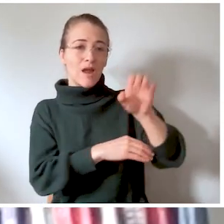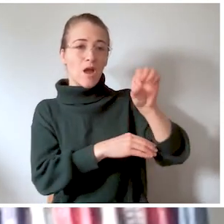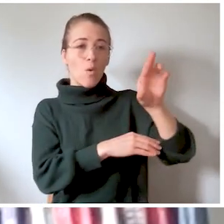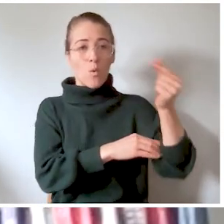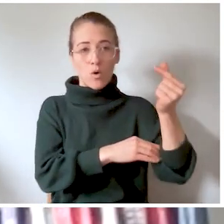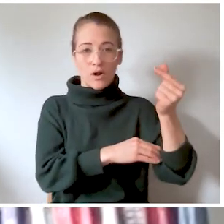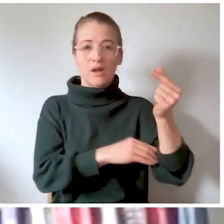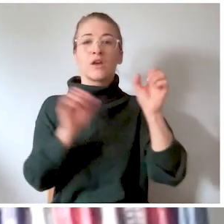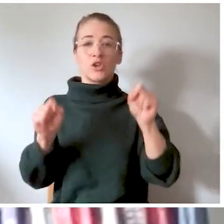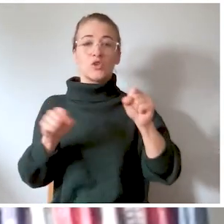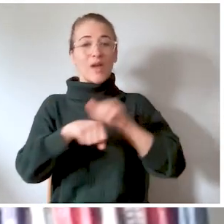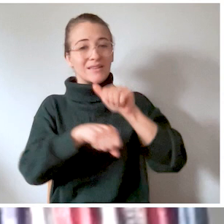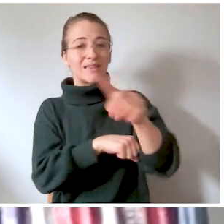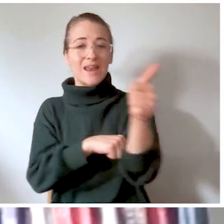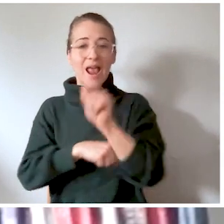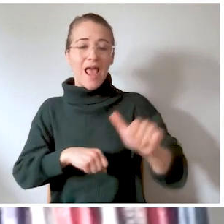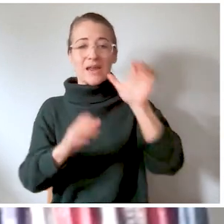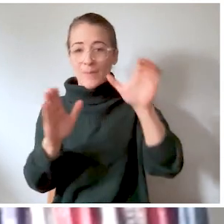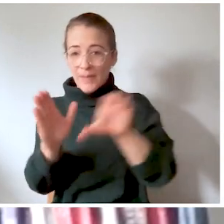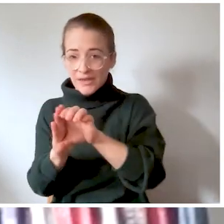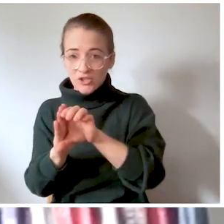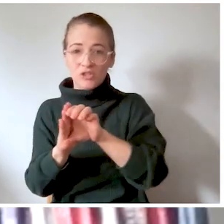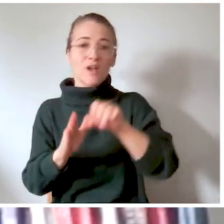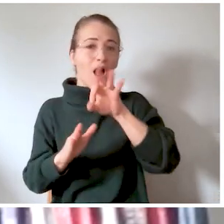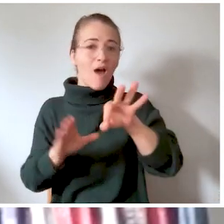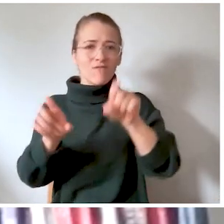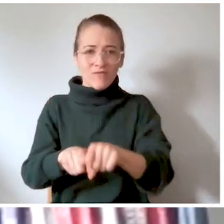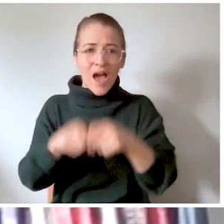and you can send us any pictures of violations that you're experiencing,